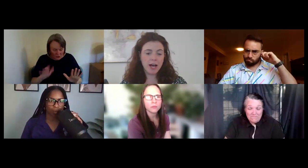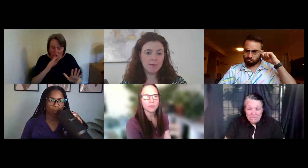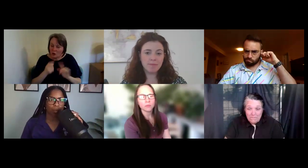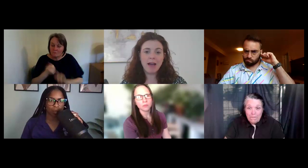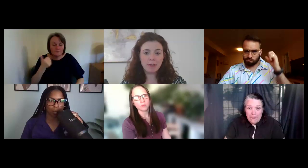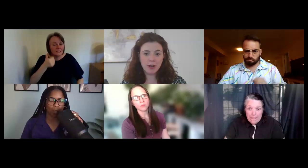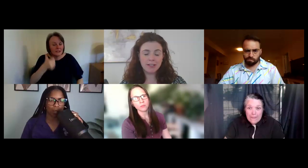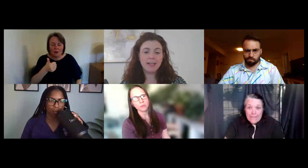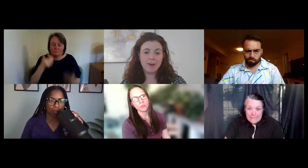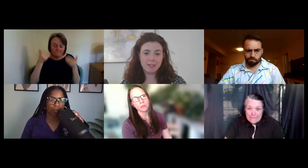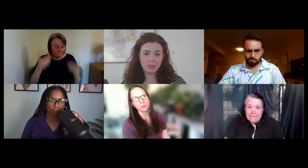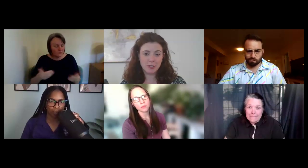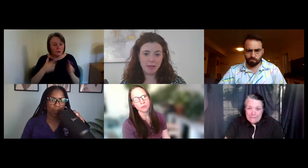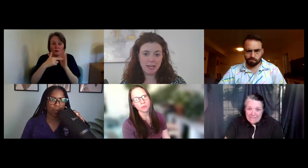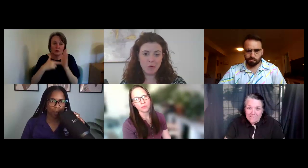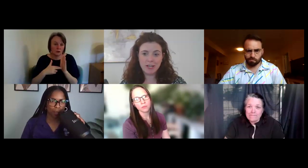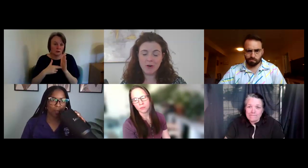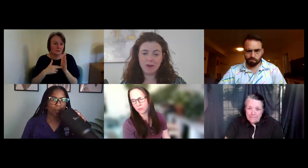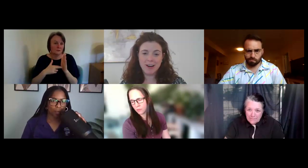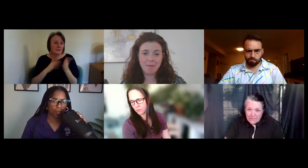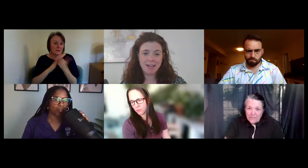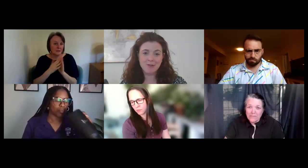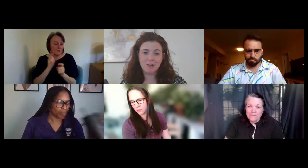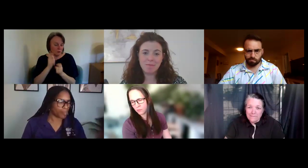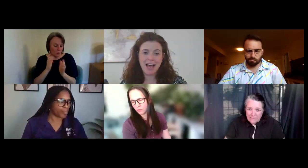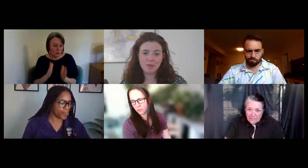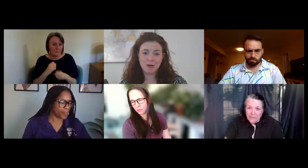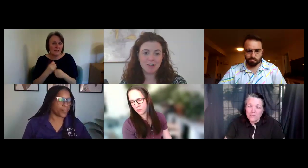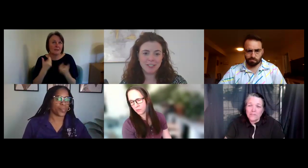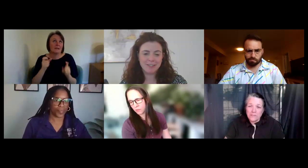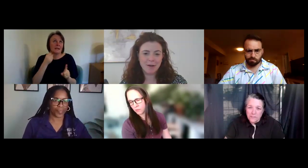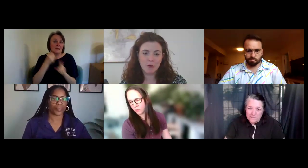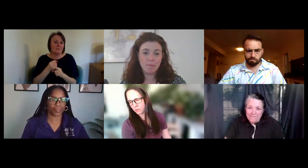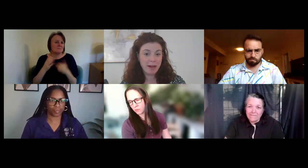out, everyone can register to be an organ donor and make a huge impact, regardless of your